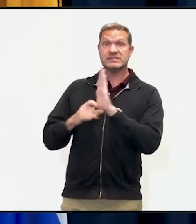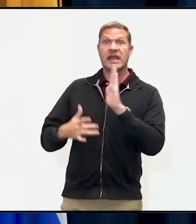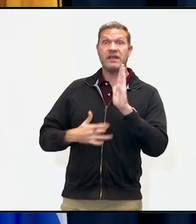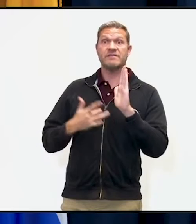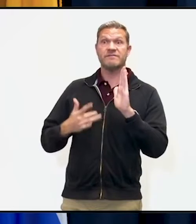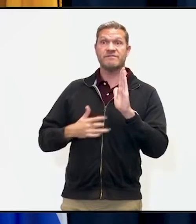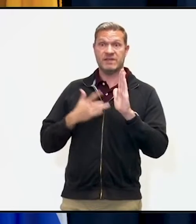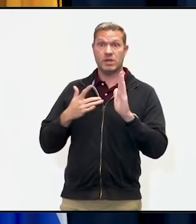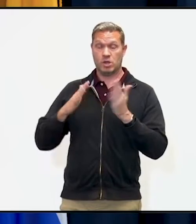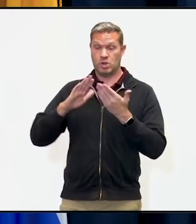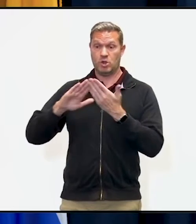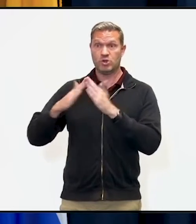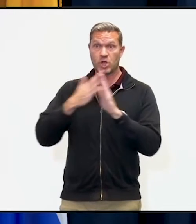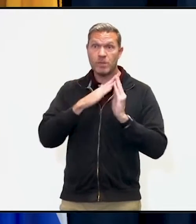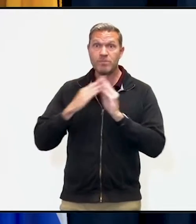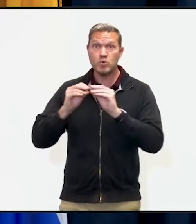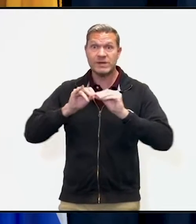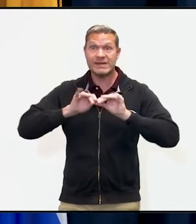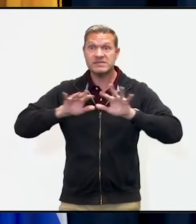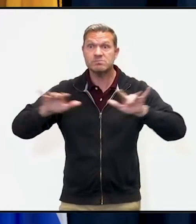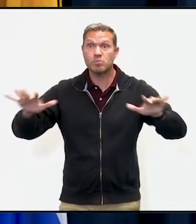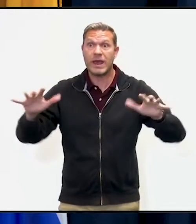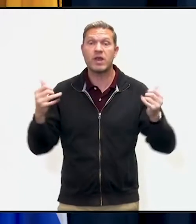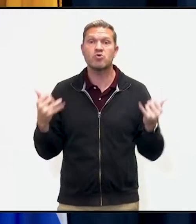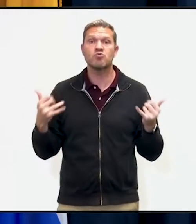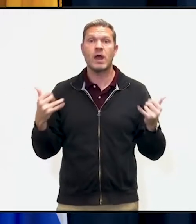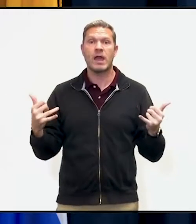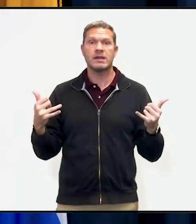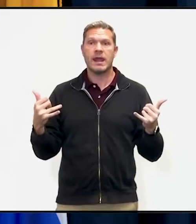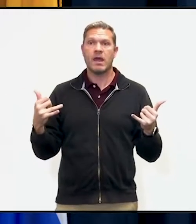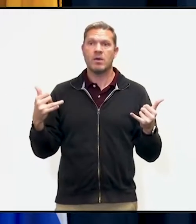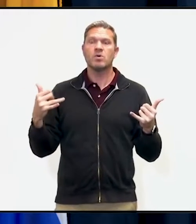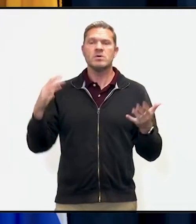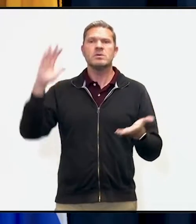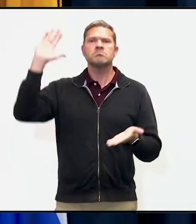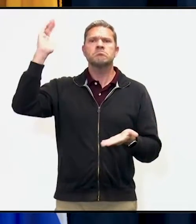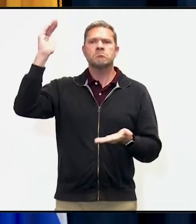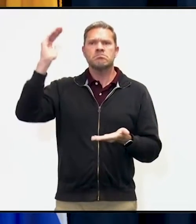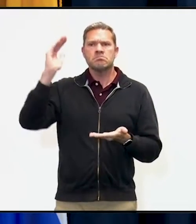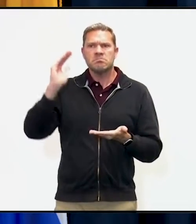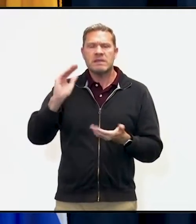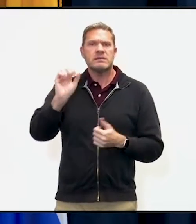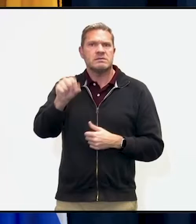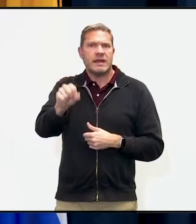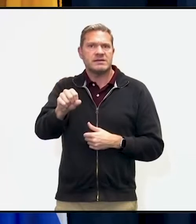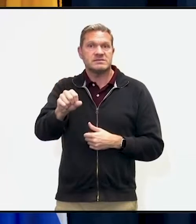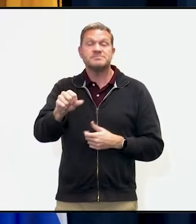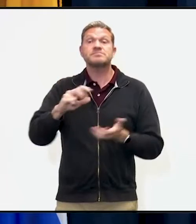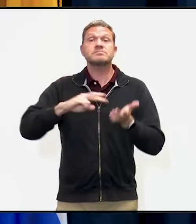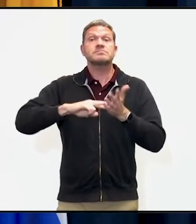transmission is at the level where if we as a community take all of the safety precautions